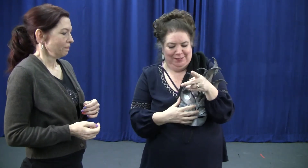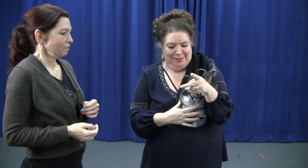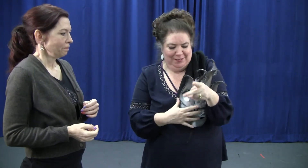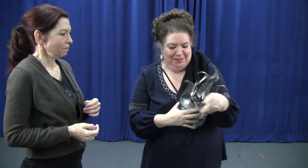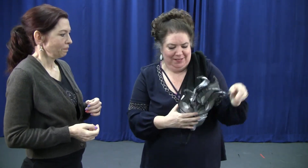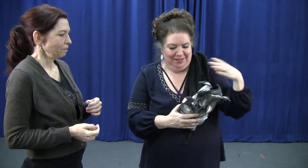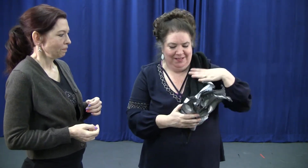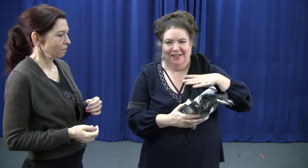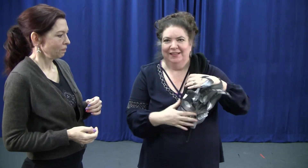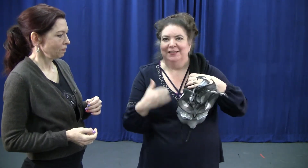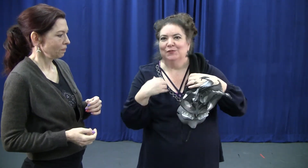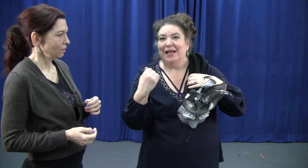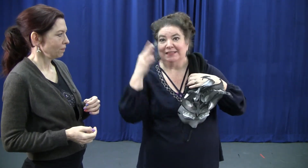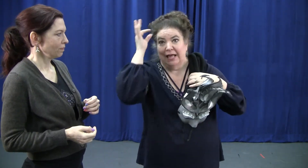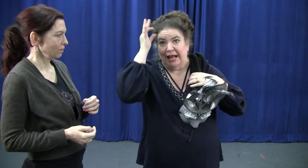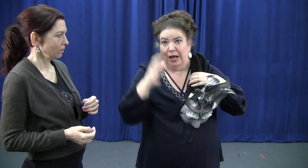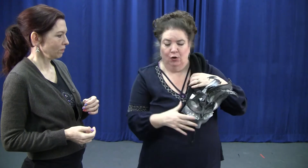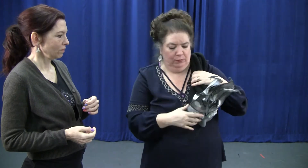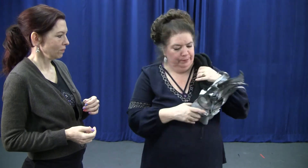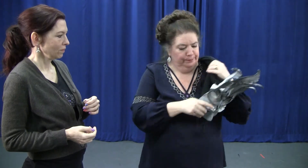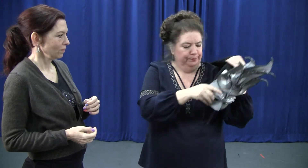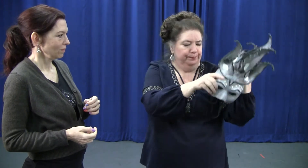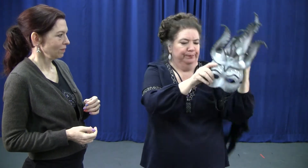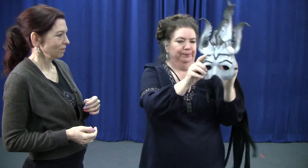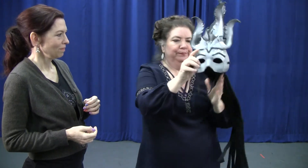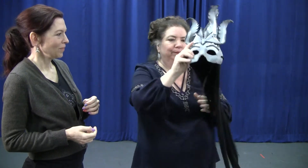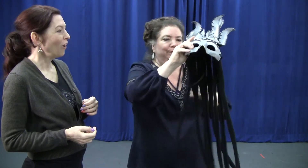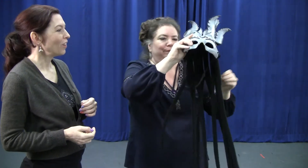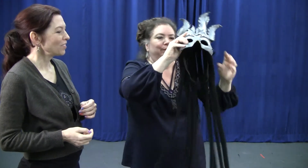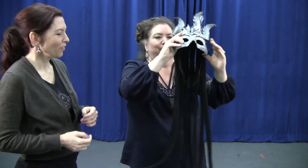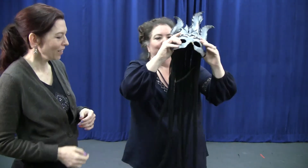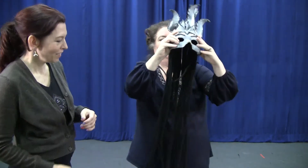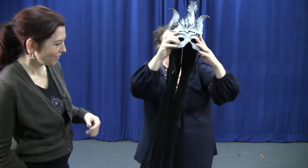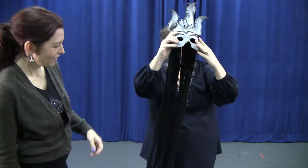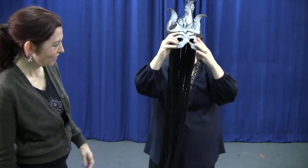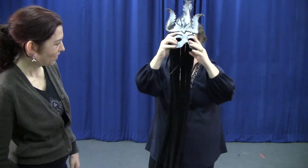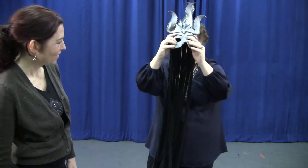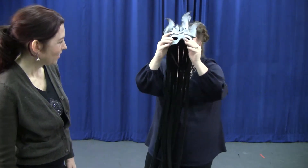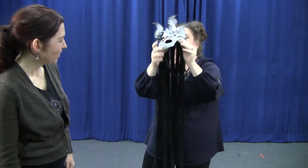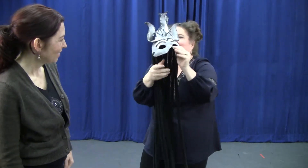(Luane) This one has a lot of hair!